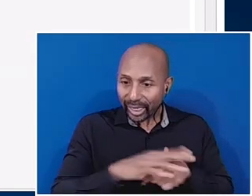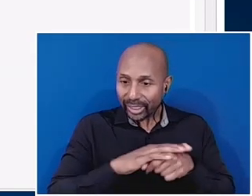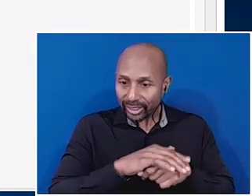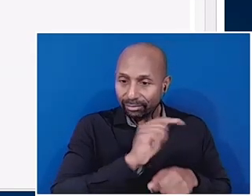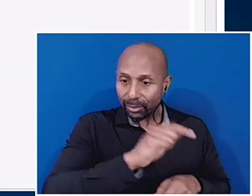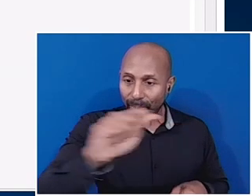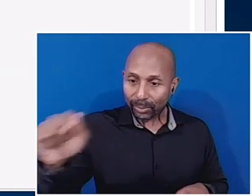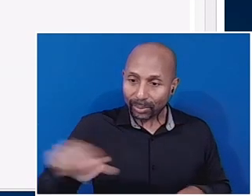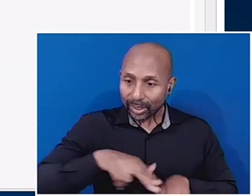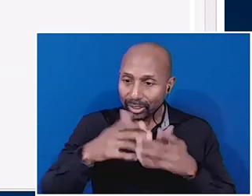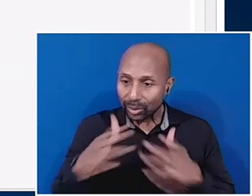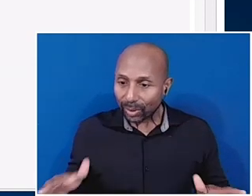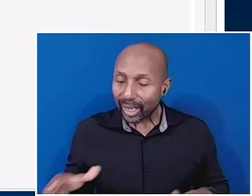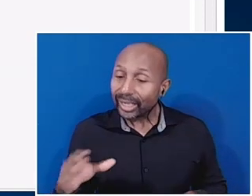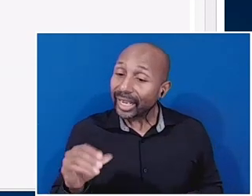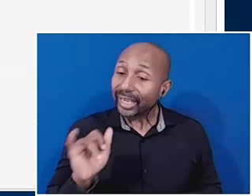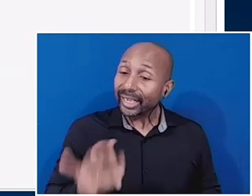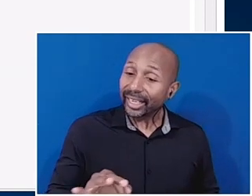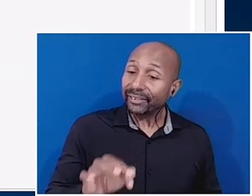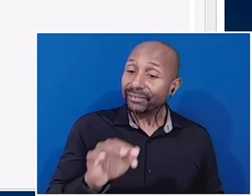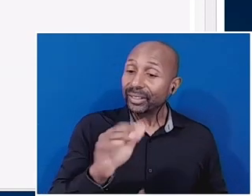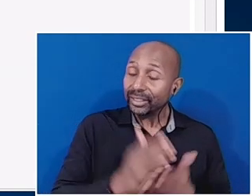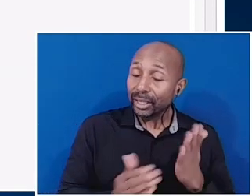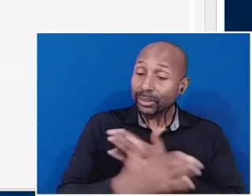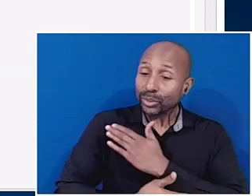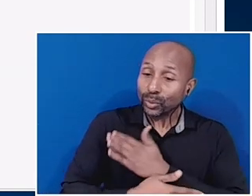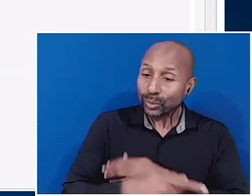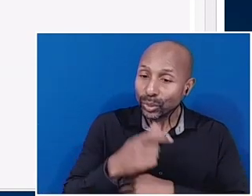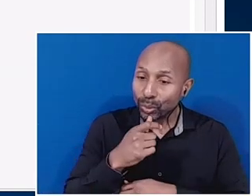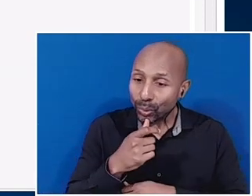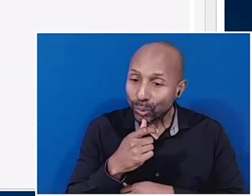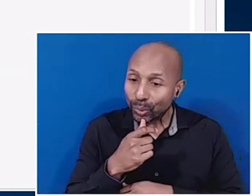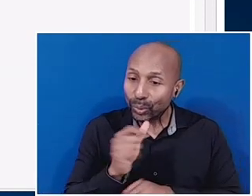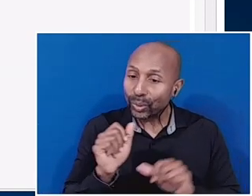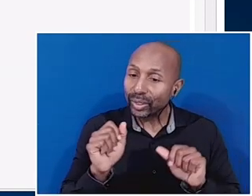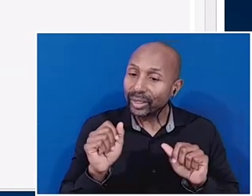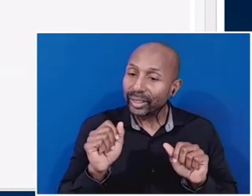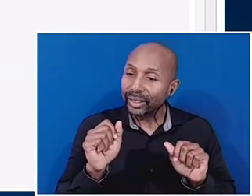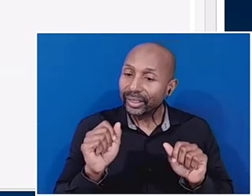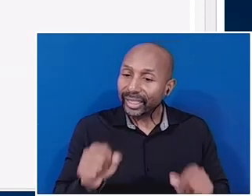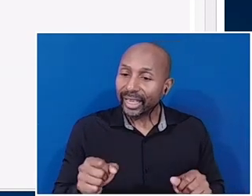Okay. Thank you, David. Michael Cioce, is your comment on (c) or (d)?